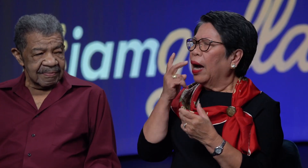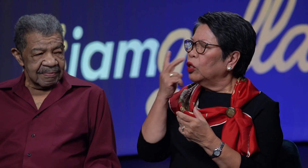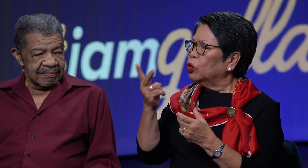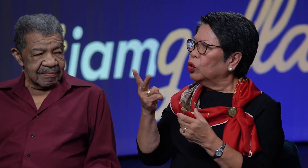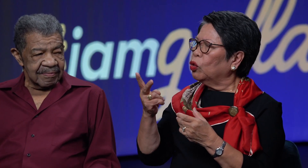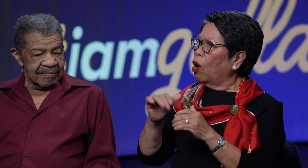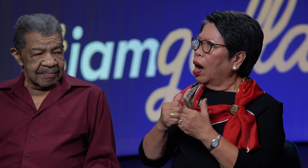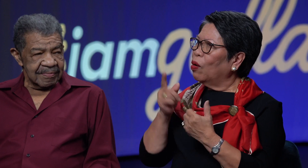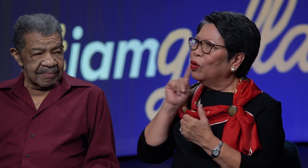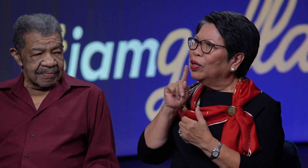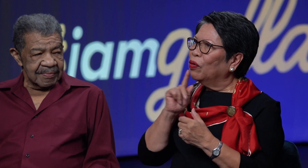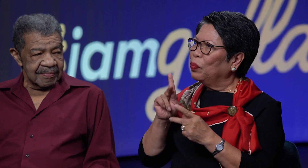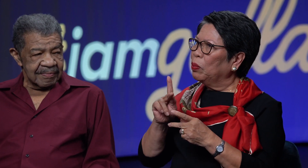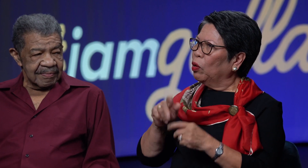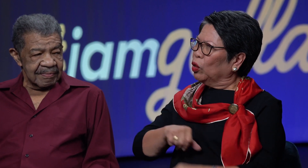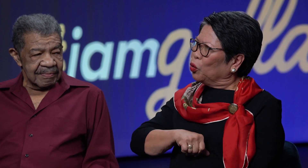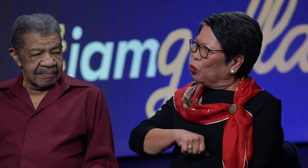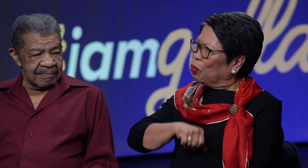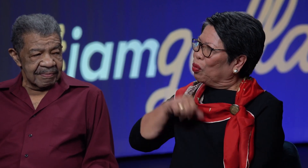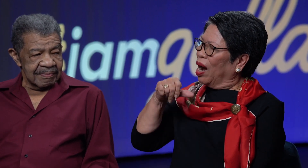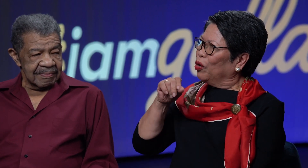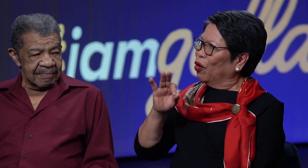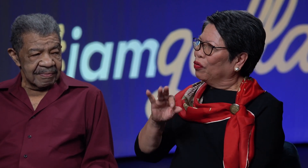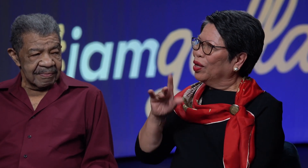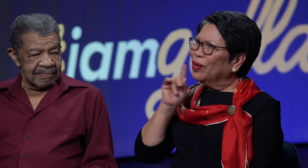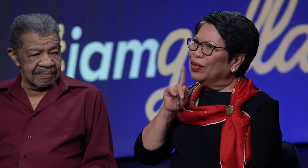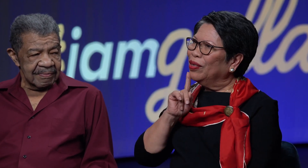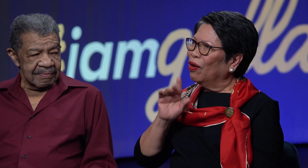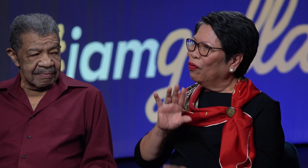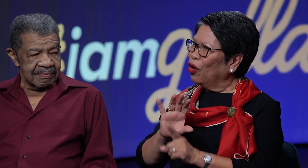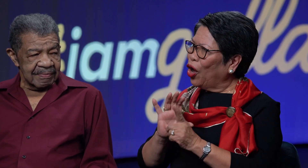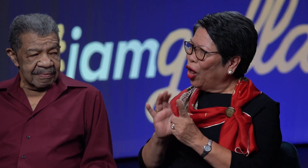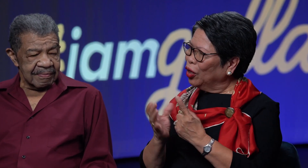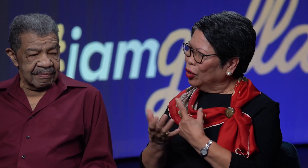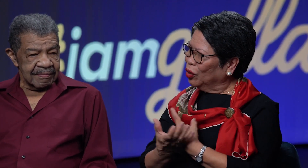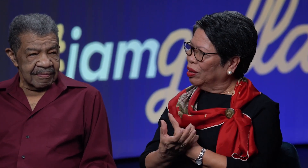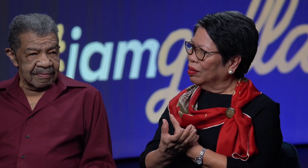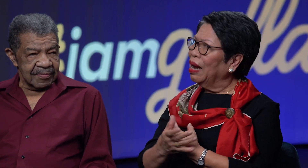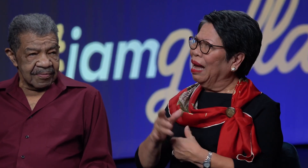I saw how deaf people were so proud of their Deaf culture.